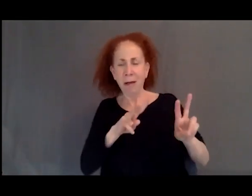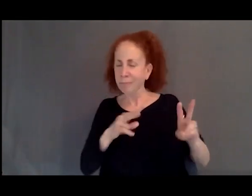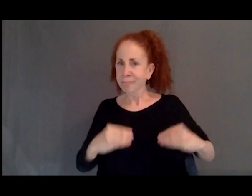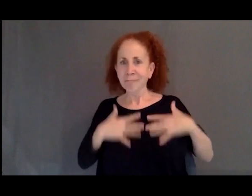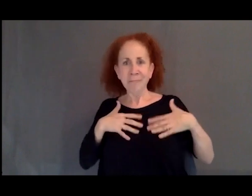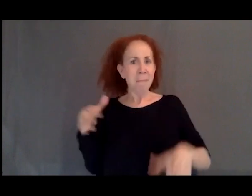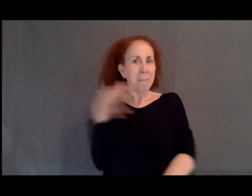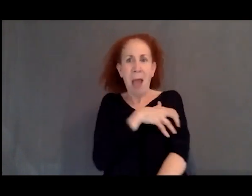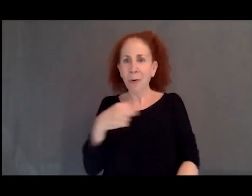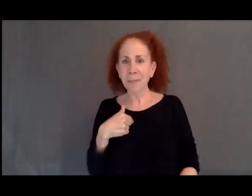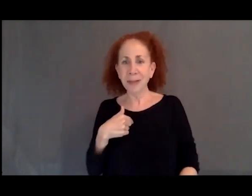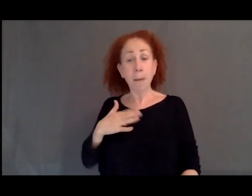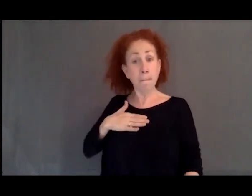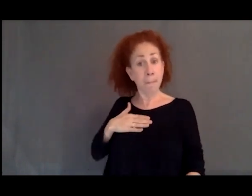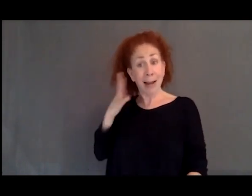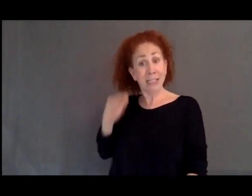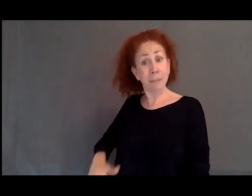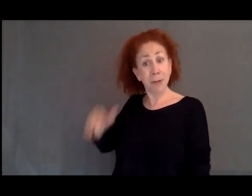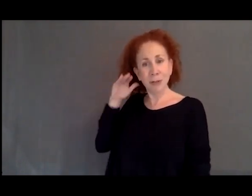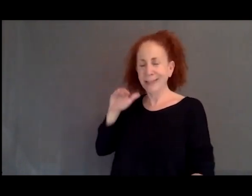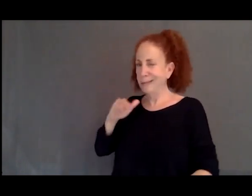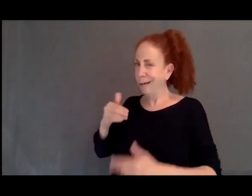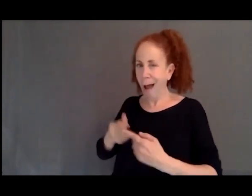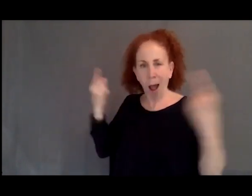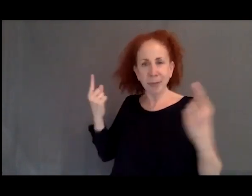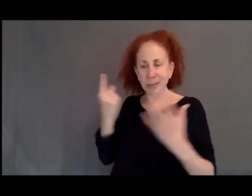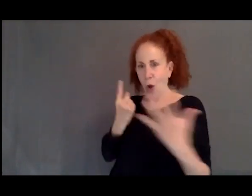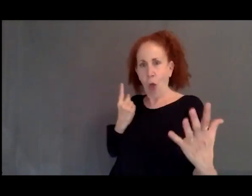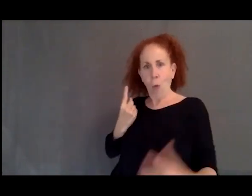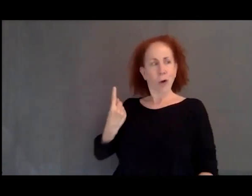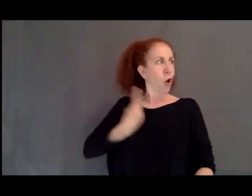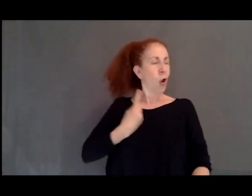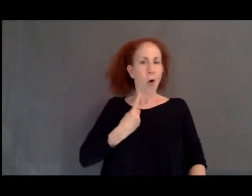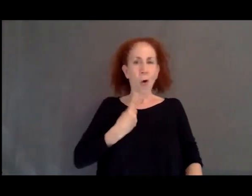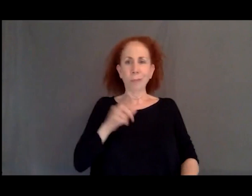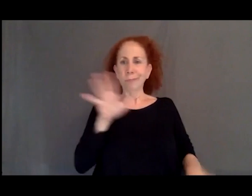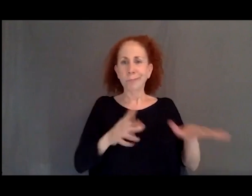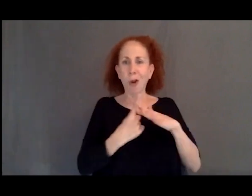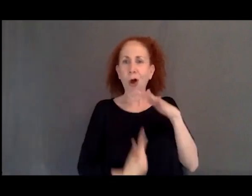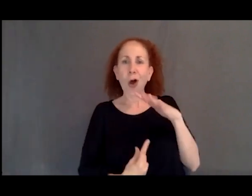Because my experience growing up had been one of atomization-- your loan, your loss, in my case as this refugee boy.